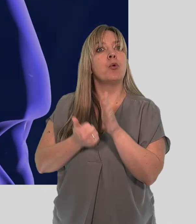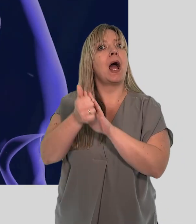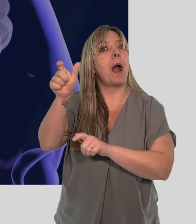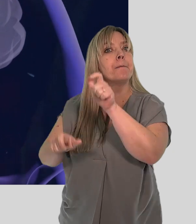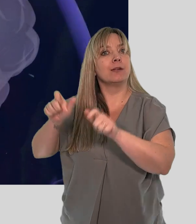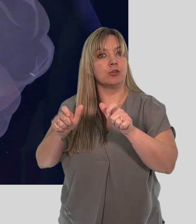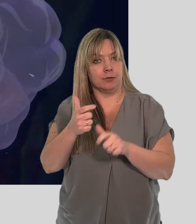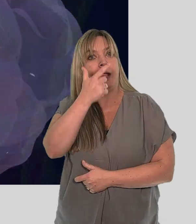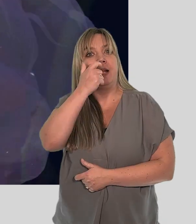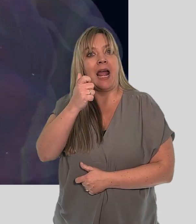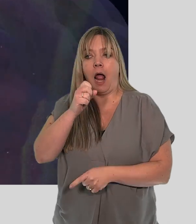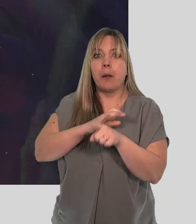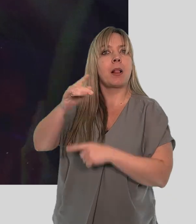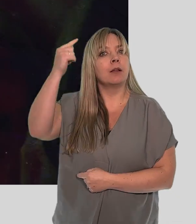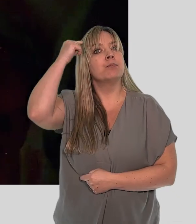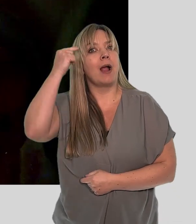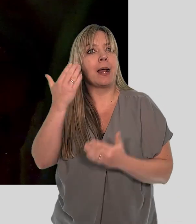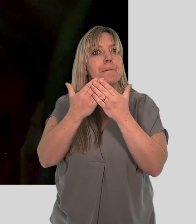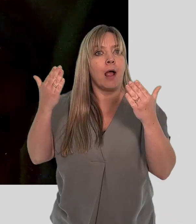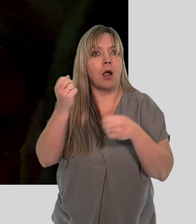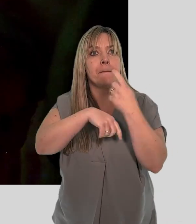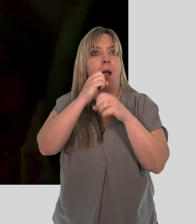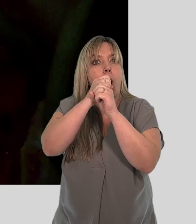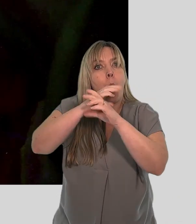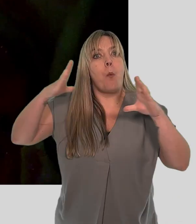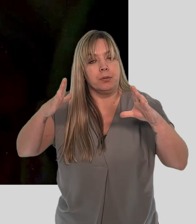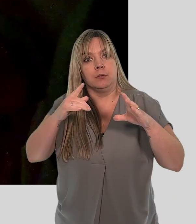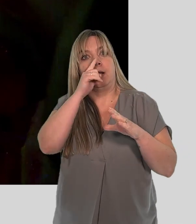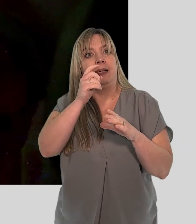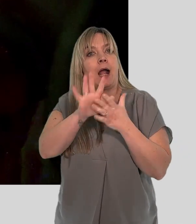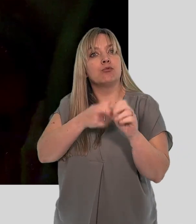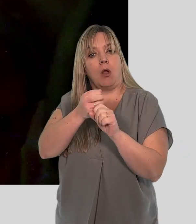This video demonstrates the dynamic opening of the blood-brain barrier intraoperatively.